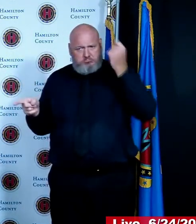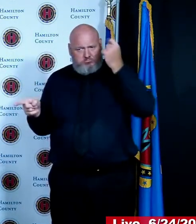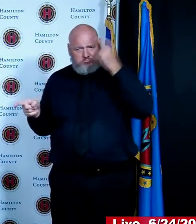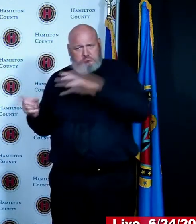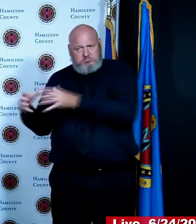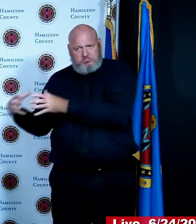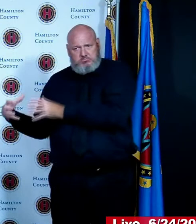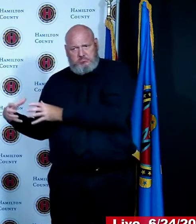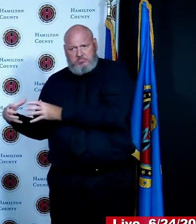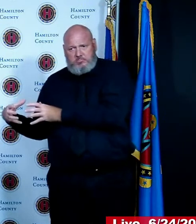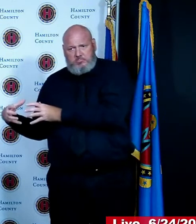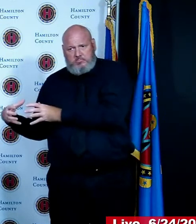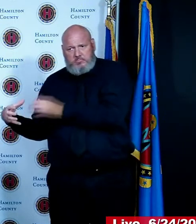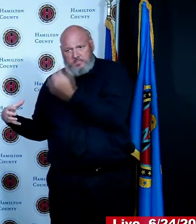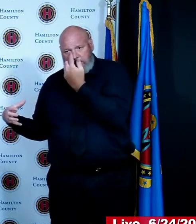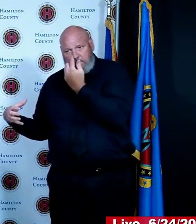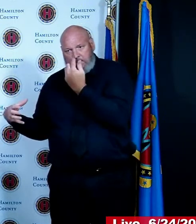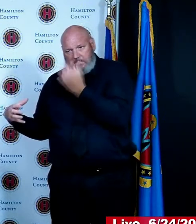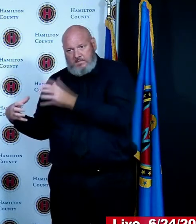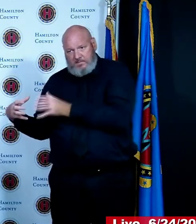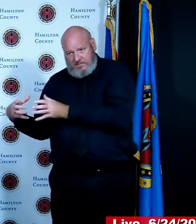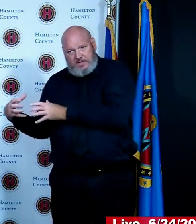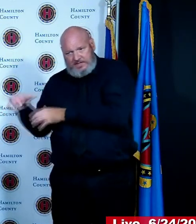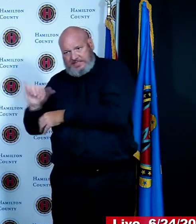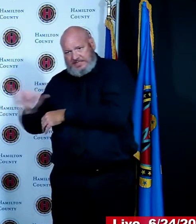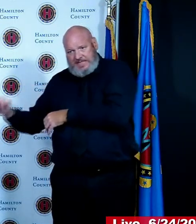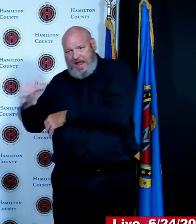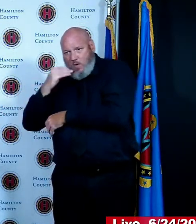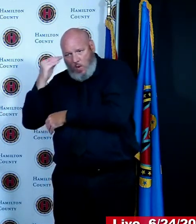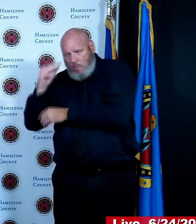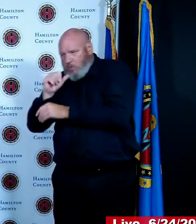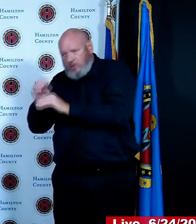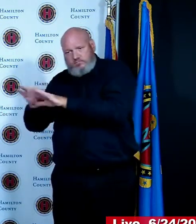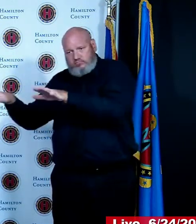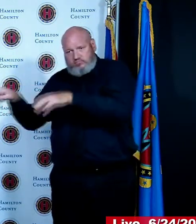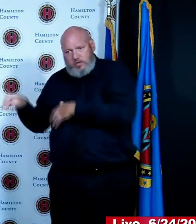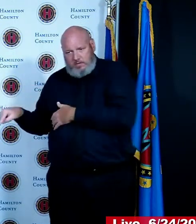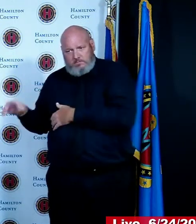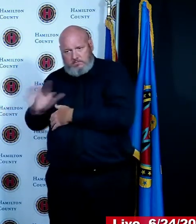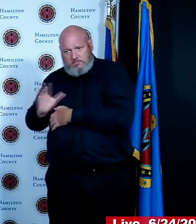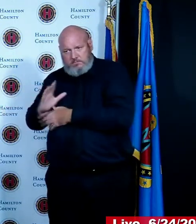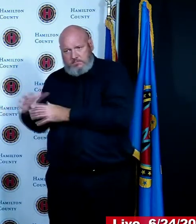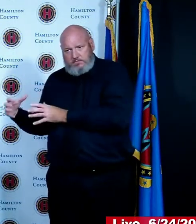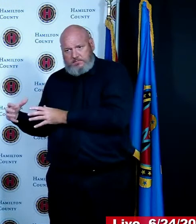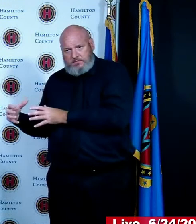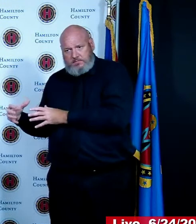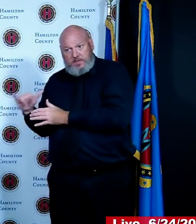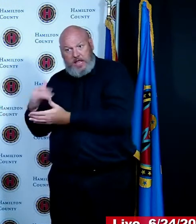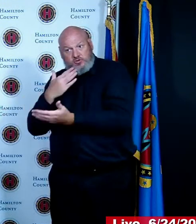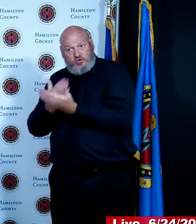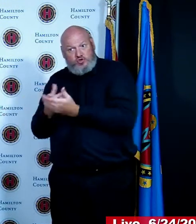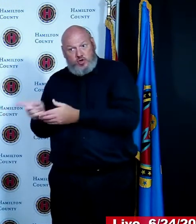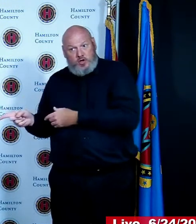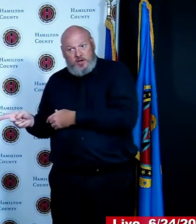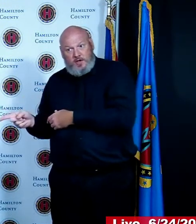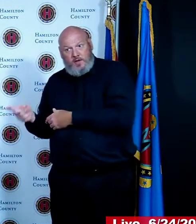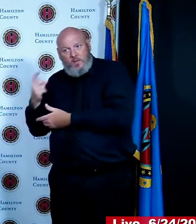positive they get isolated and don't spread so that's the good news that more people are getting tested but we're seeing an uptick in the hospitalization